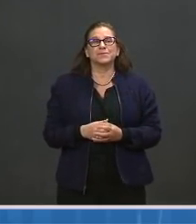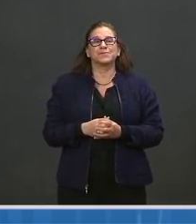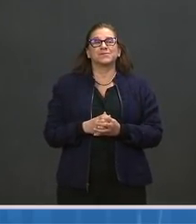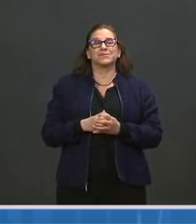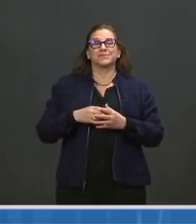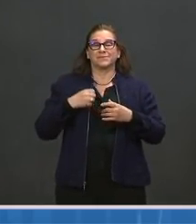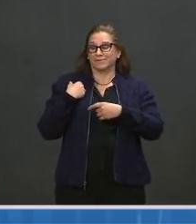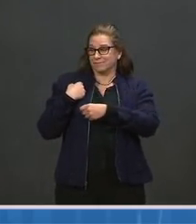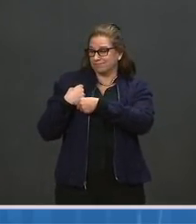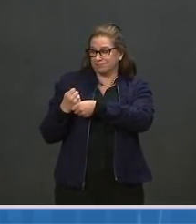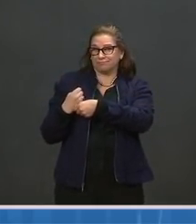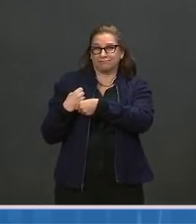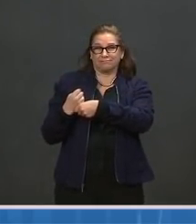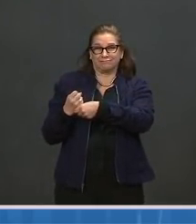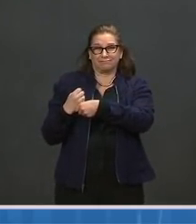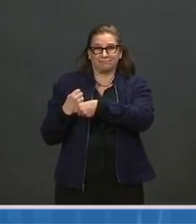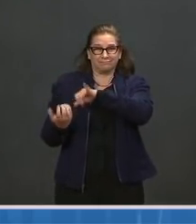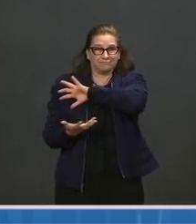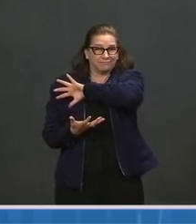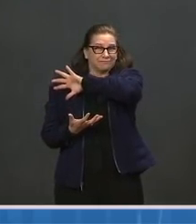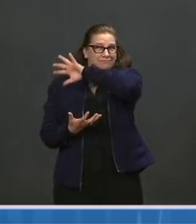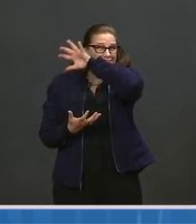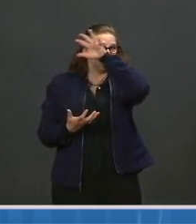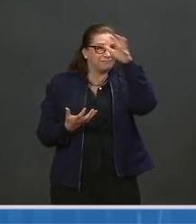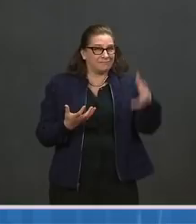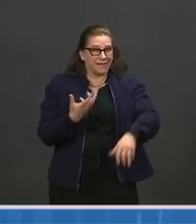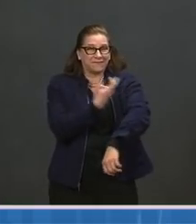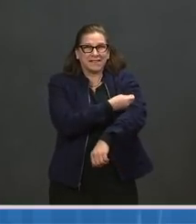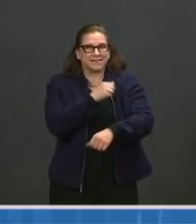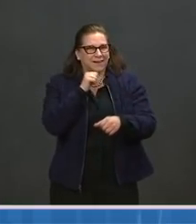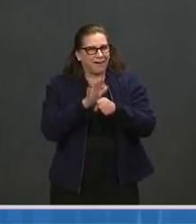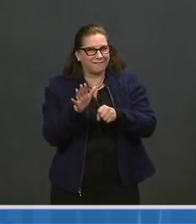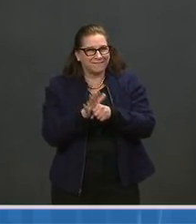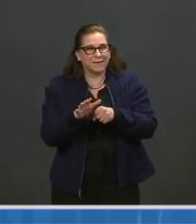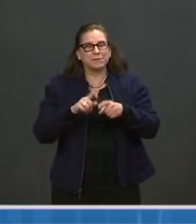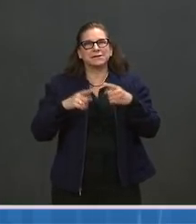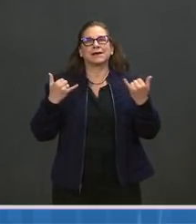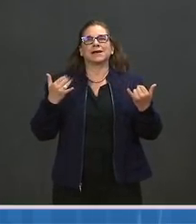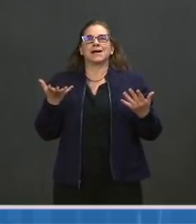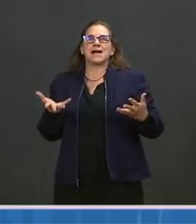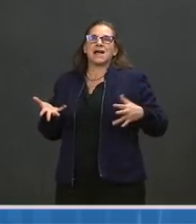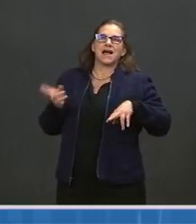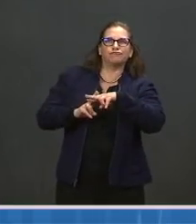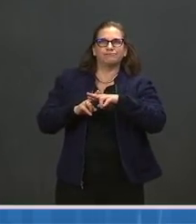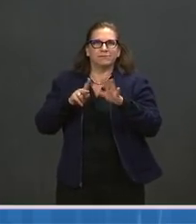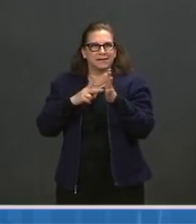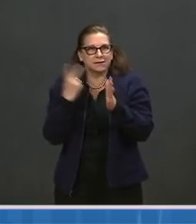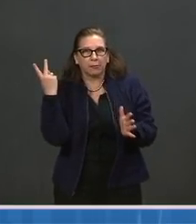acquired enough vaccines to vaccinate the population, and have set up a deadline -- May 1st --